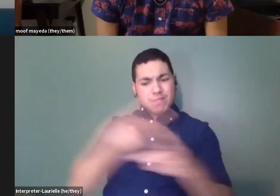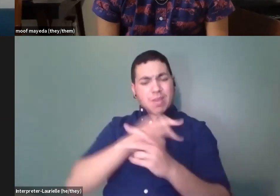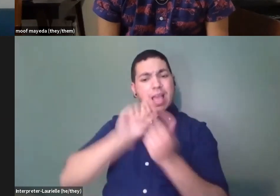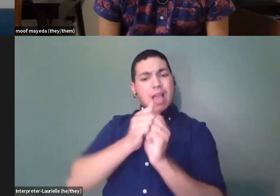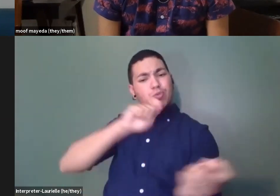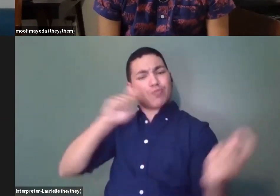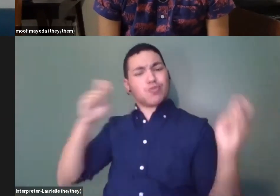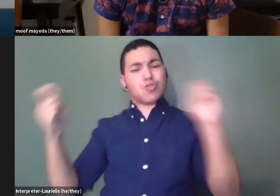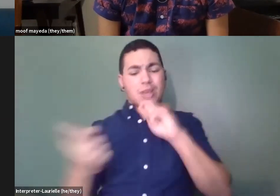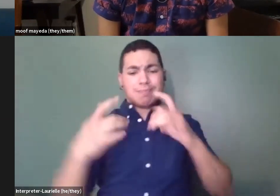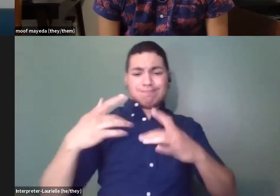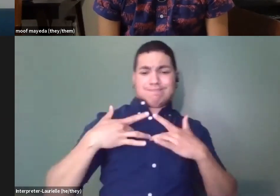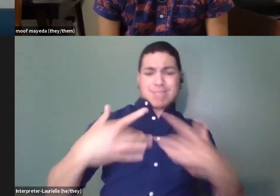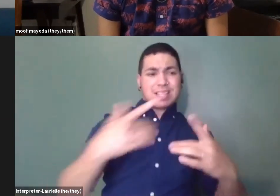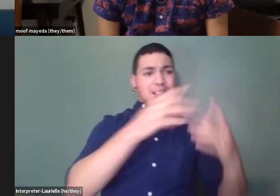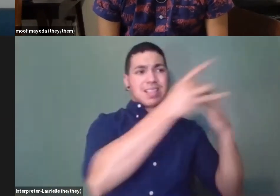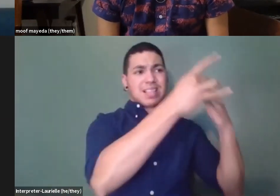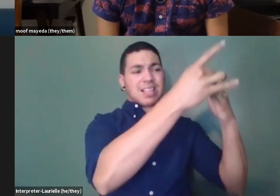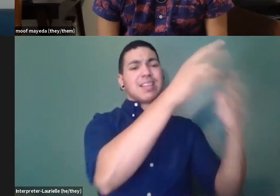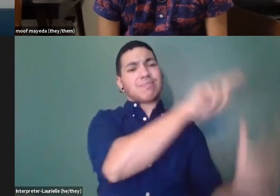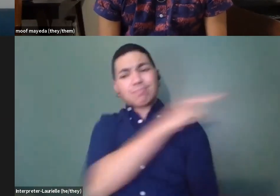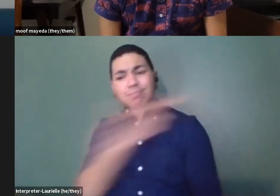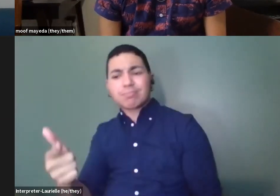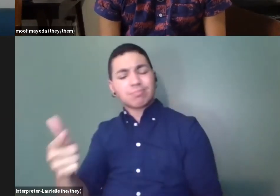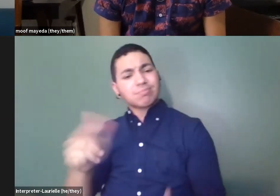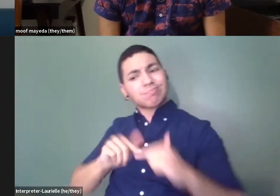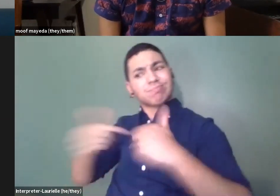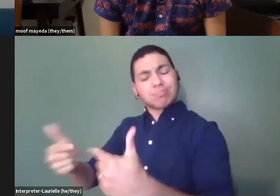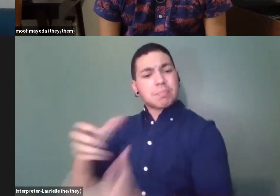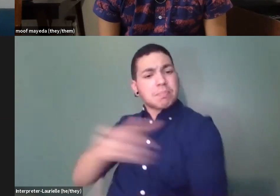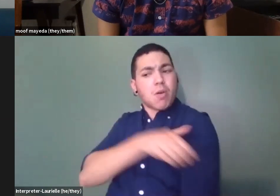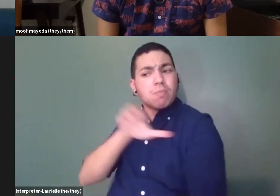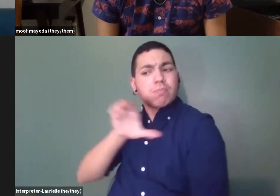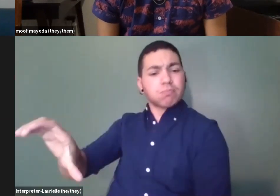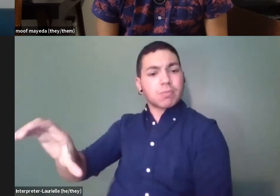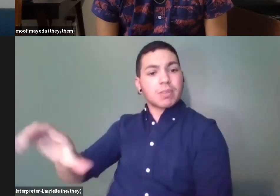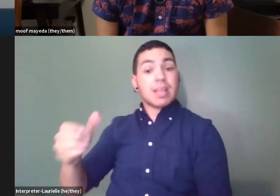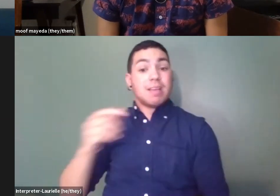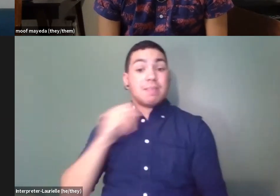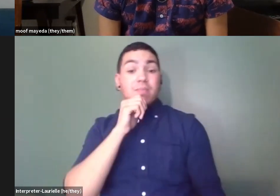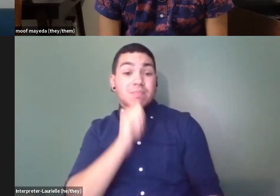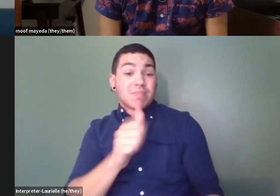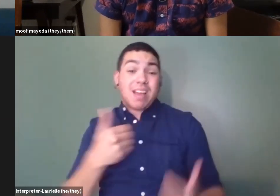able to connect yet? I just want to check in with you because I would love for folks to hear your thoughts.